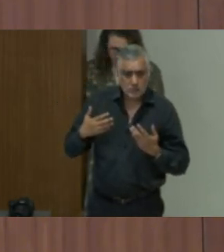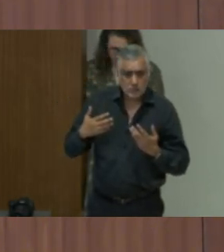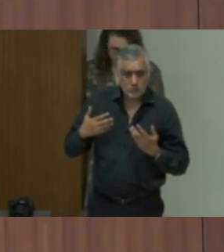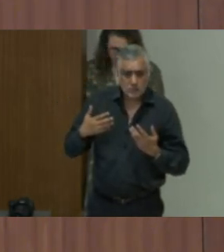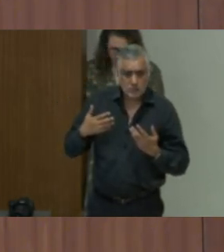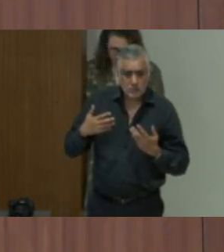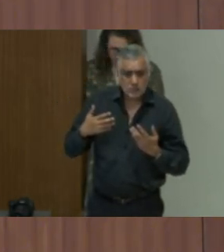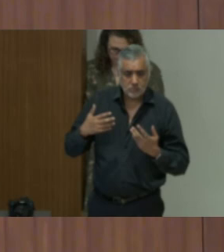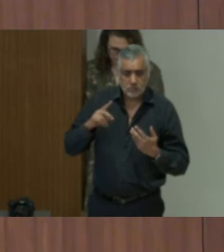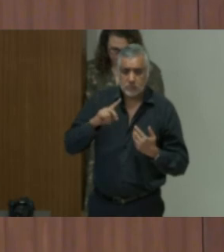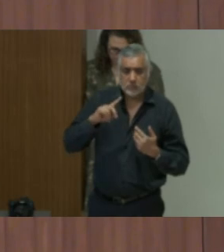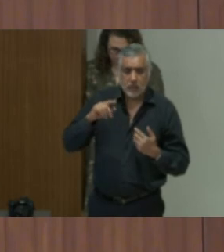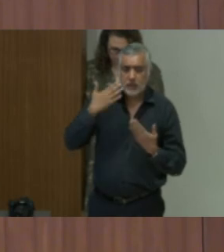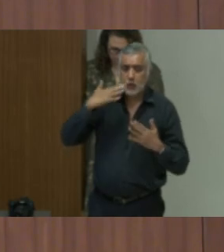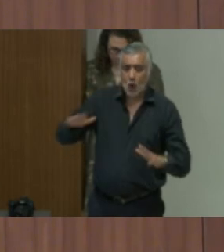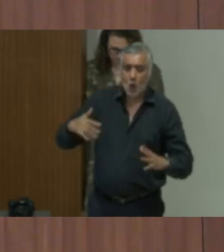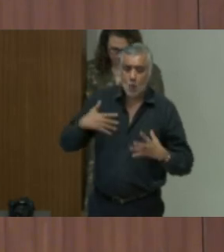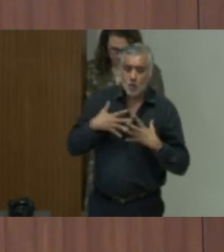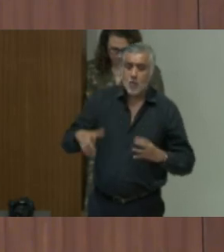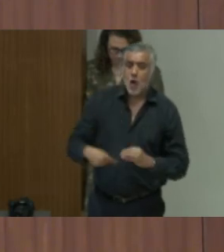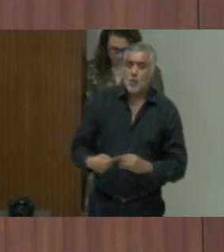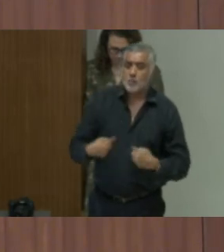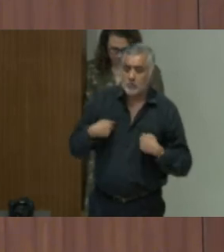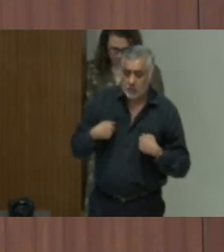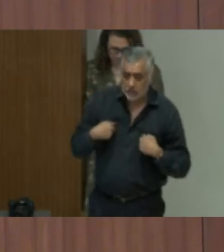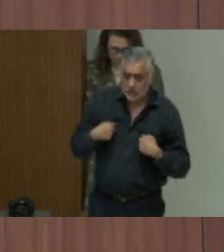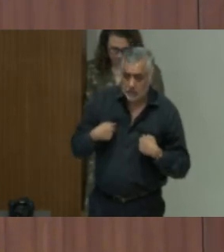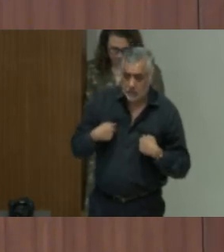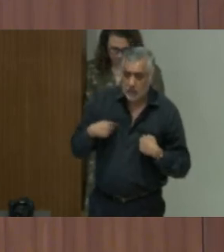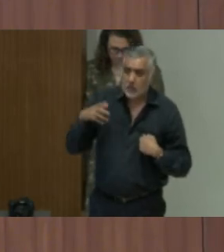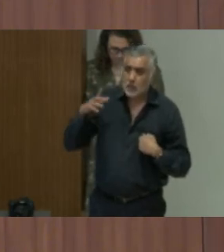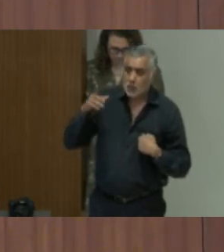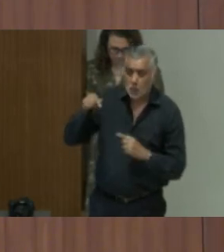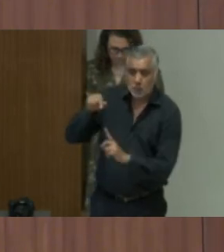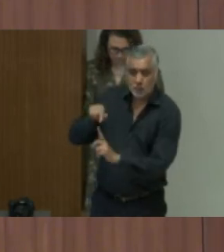people, in some ways, so... He...